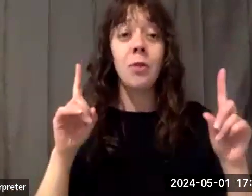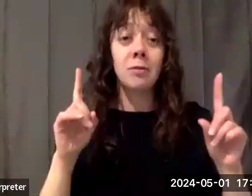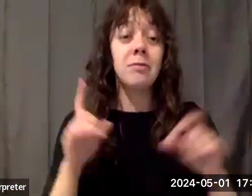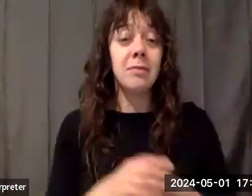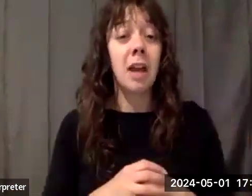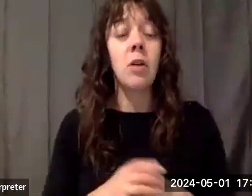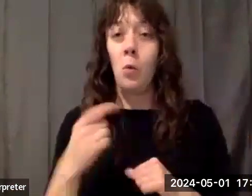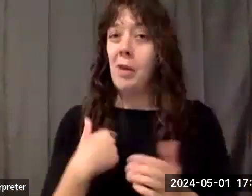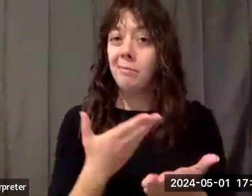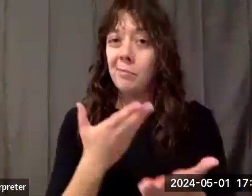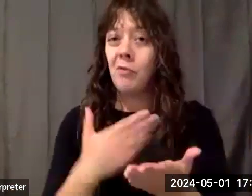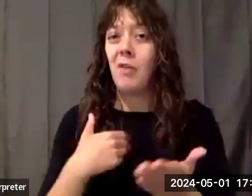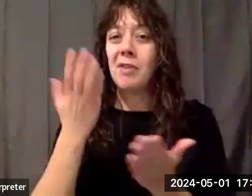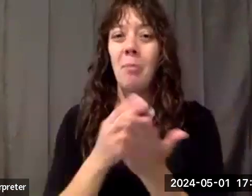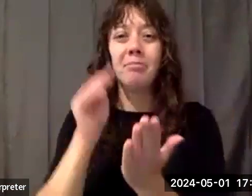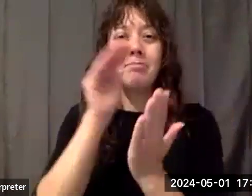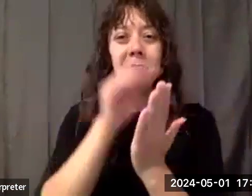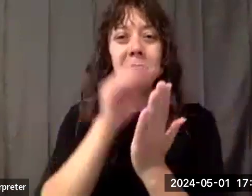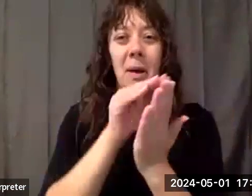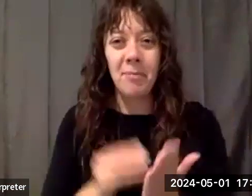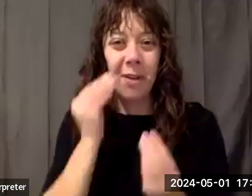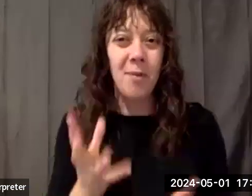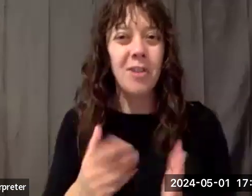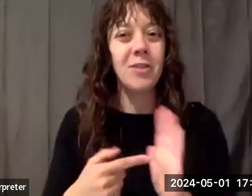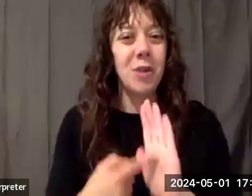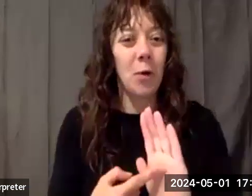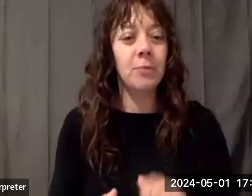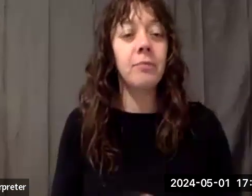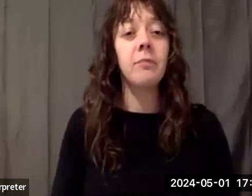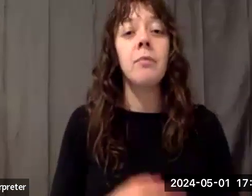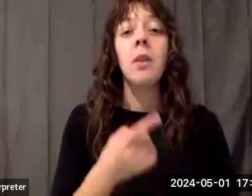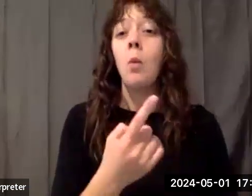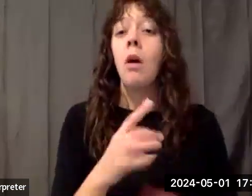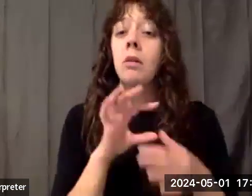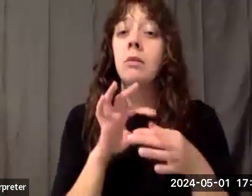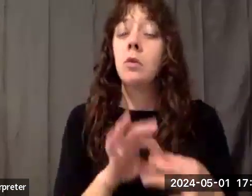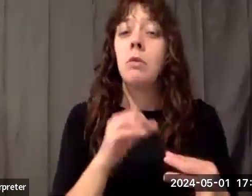So the, the first result piece was specific to non-routine applications, which are those that require